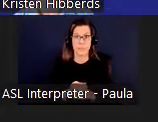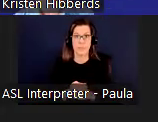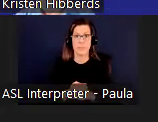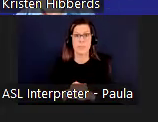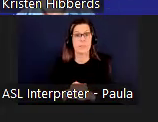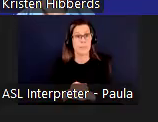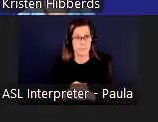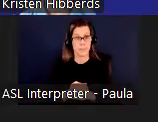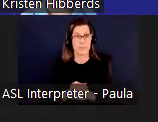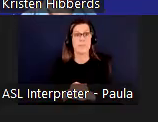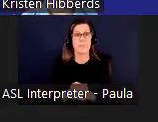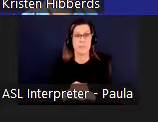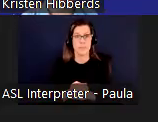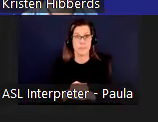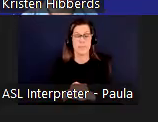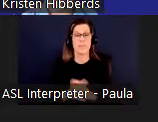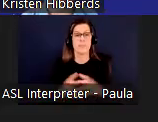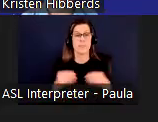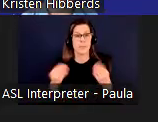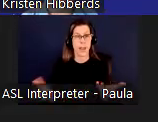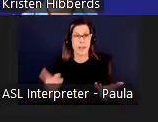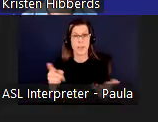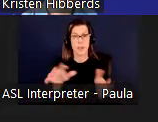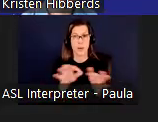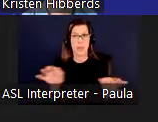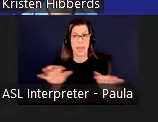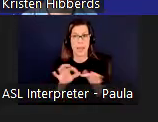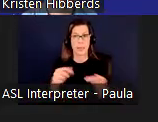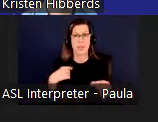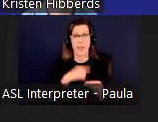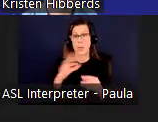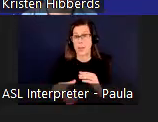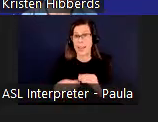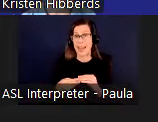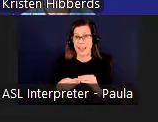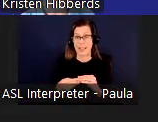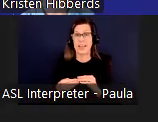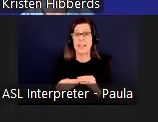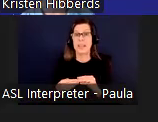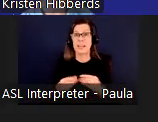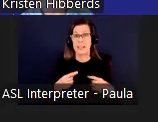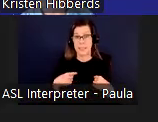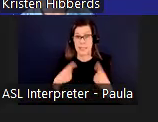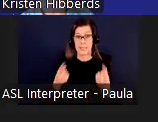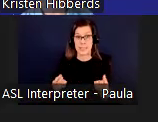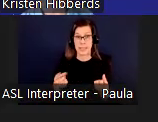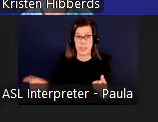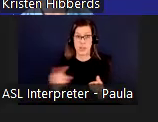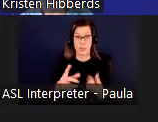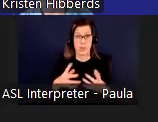I provided you the language that we added since you've received these rules.